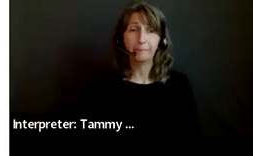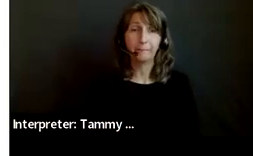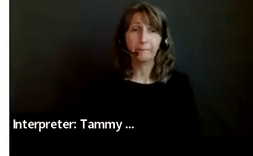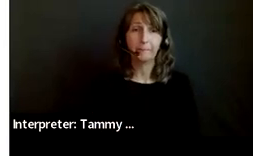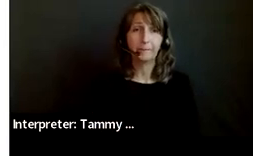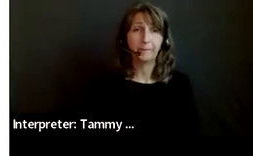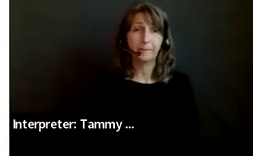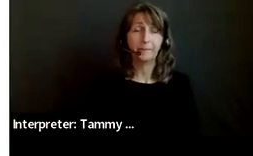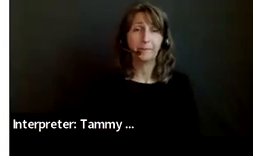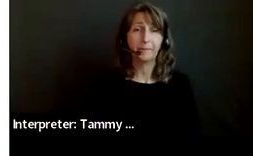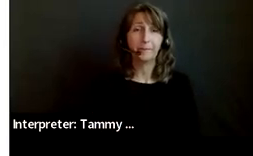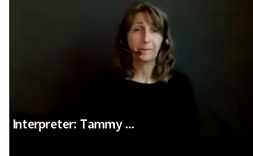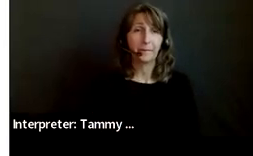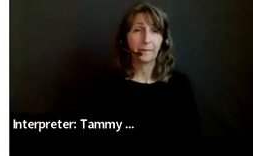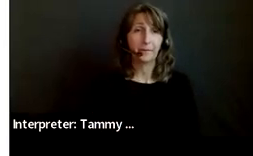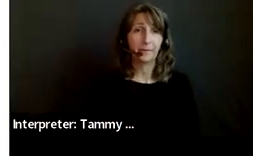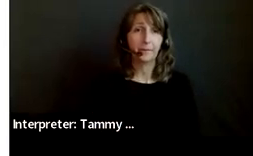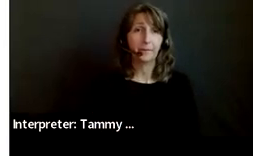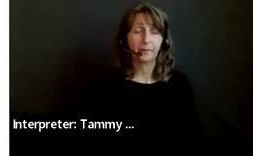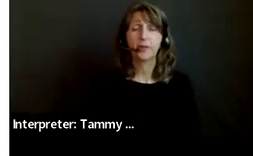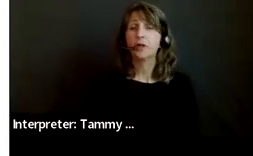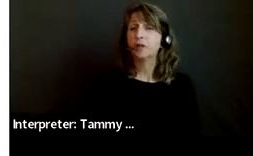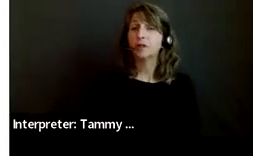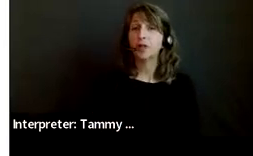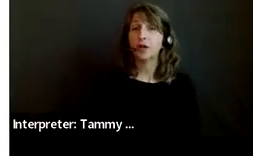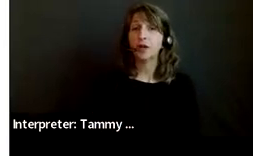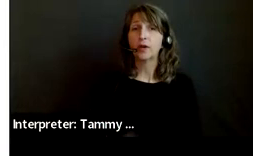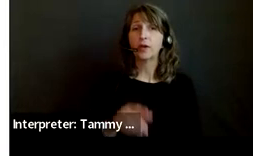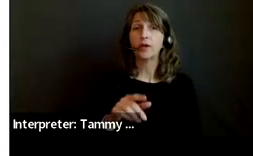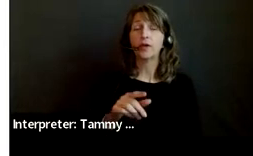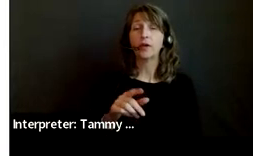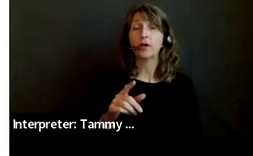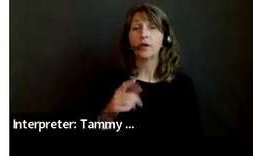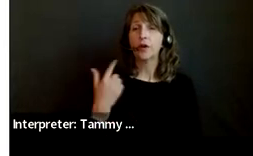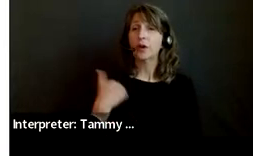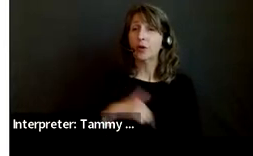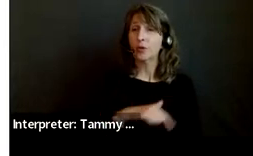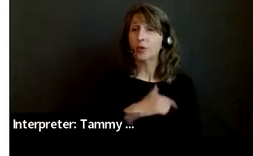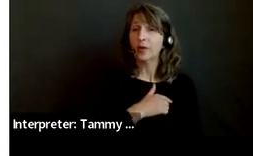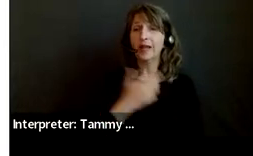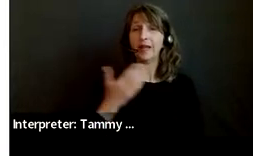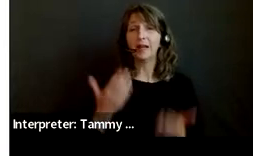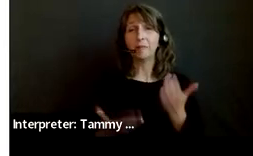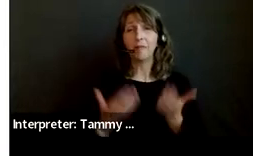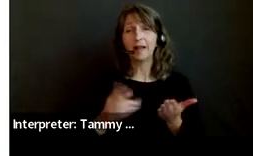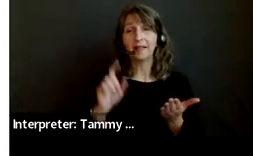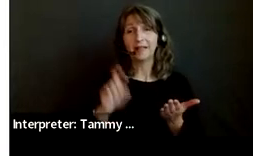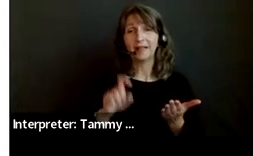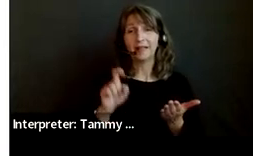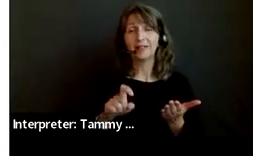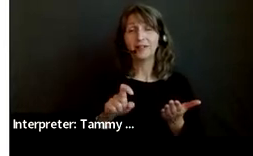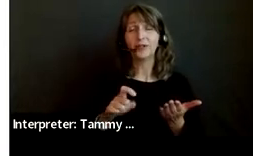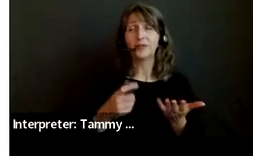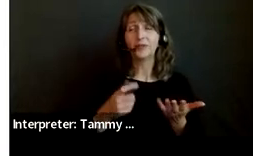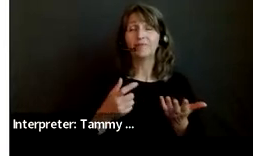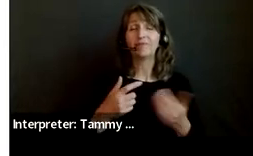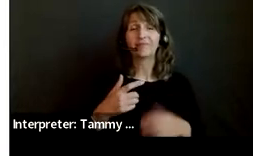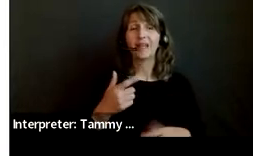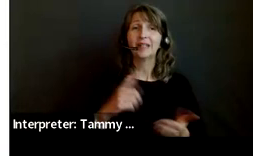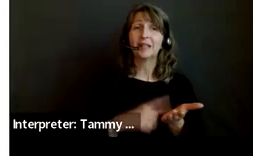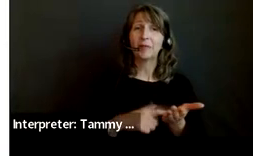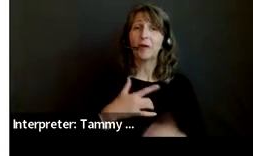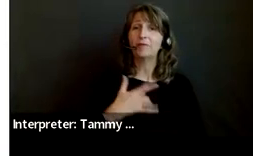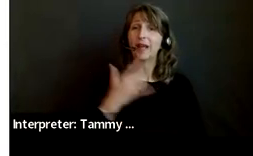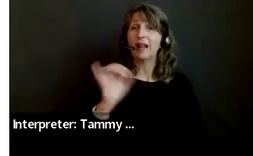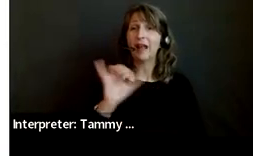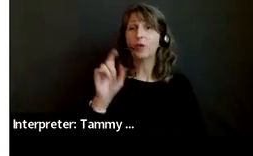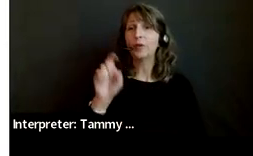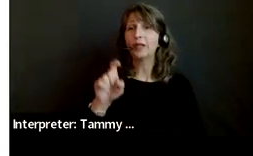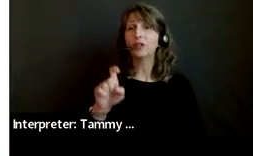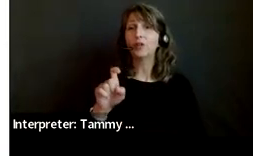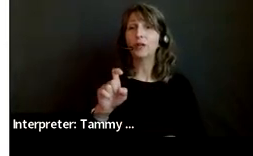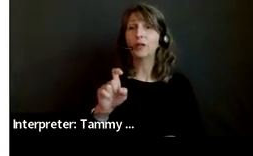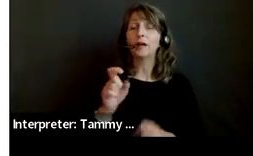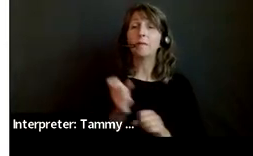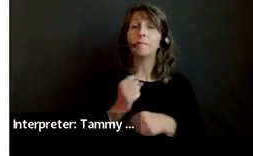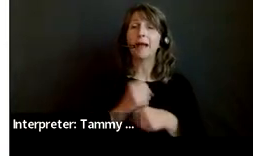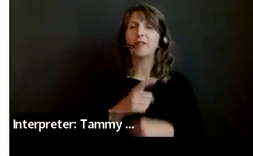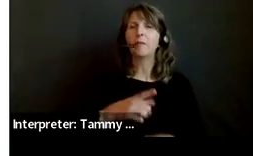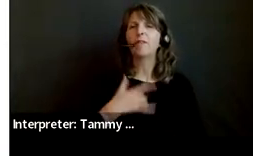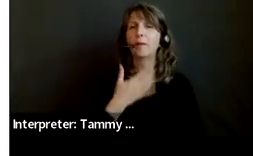We have quite the tendency to feel as if we need to quote-unquote make someone feel better.